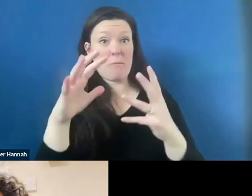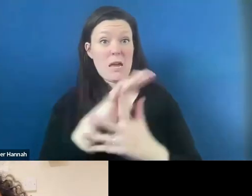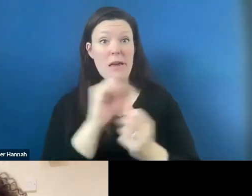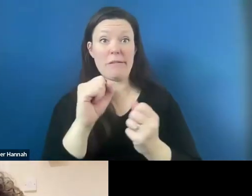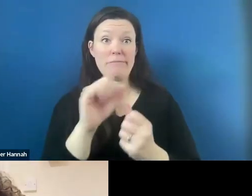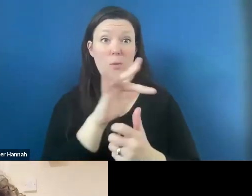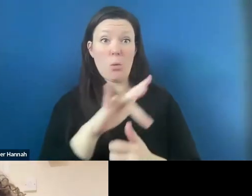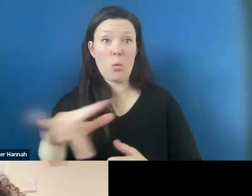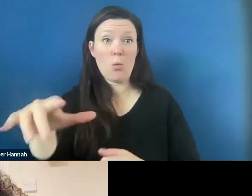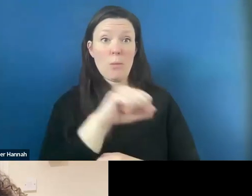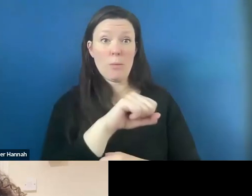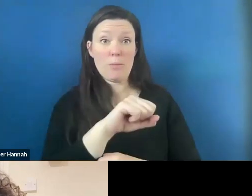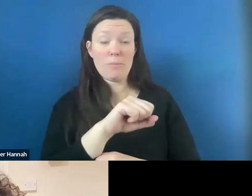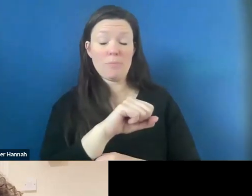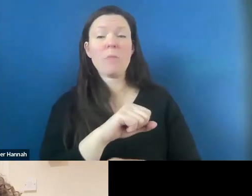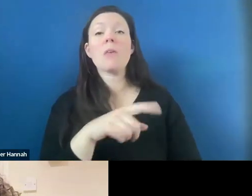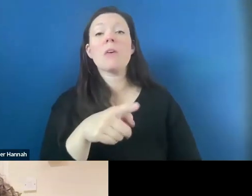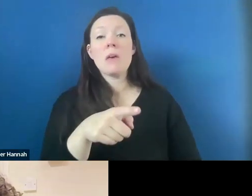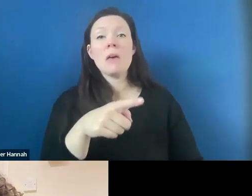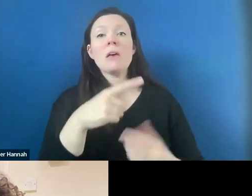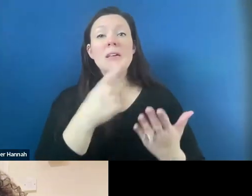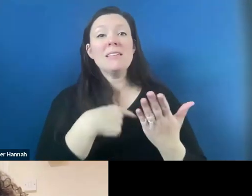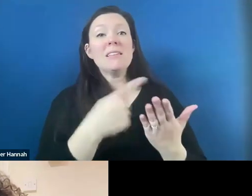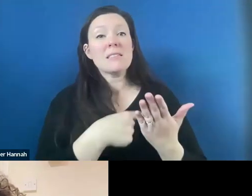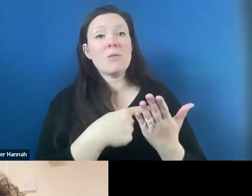not just the adversary, but they sometimes attack civilians and they attack